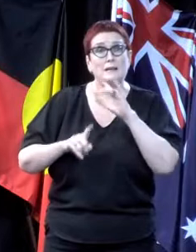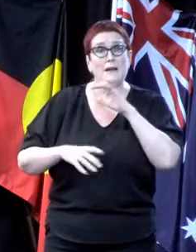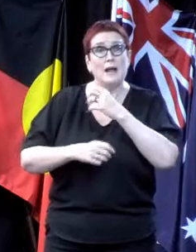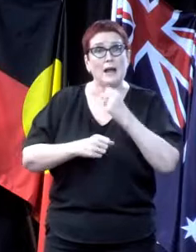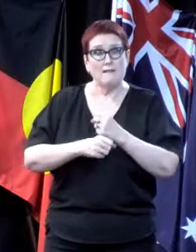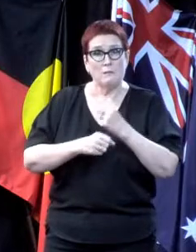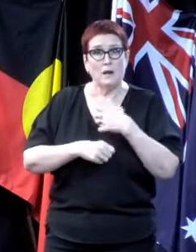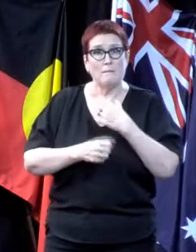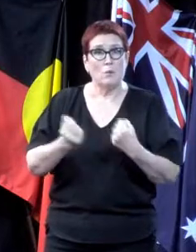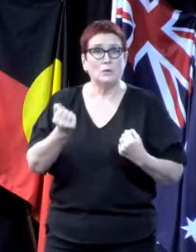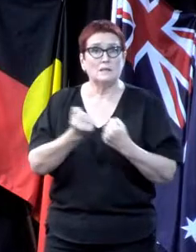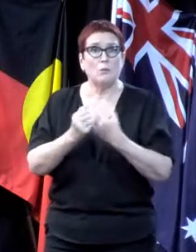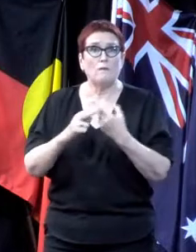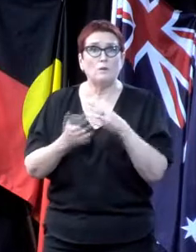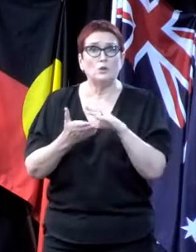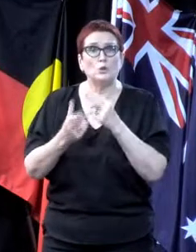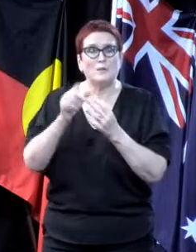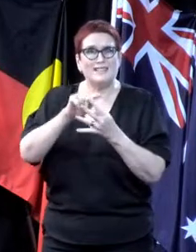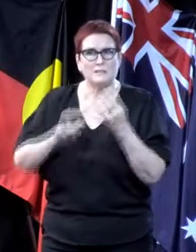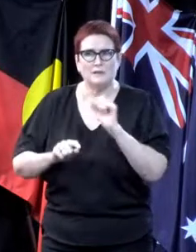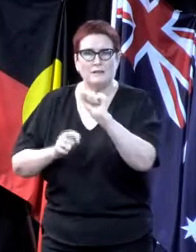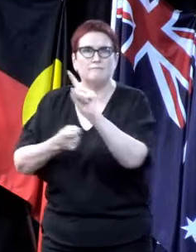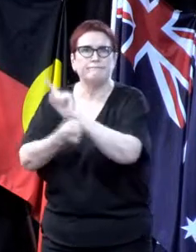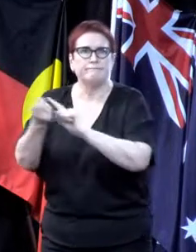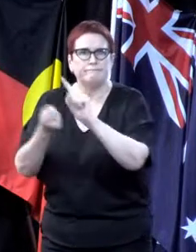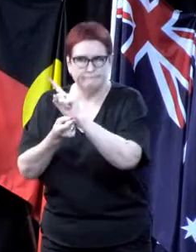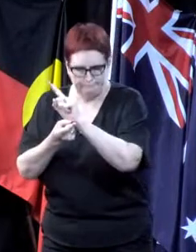with Disabilities Initiative, Quality Schools, Inclusive Leaders One,